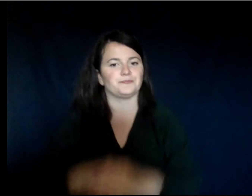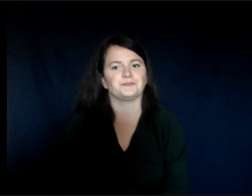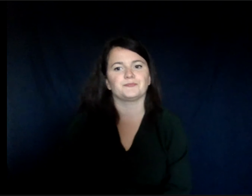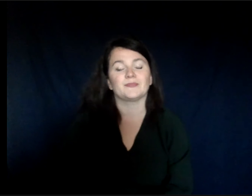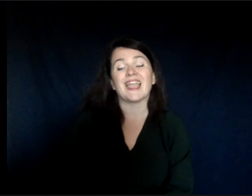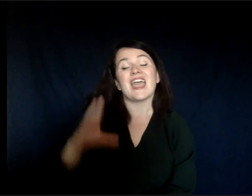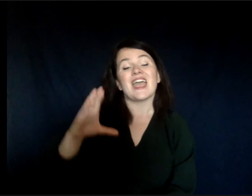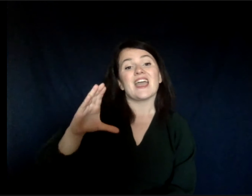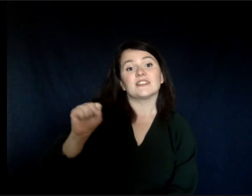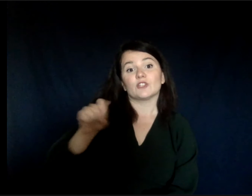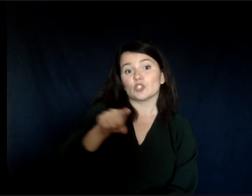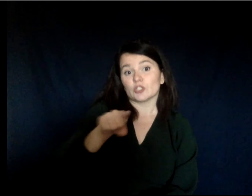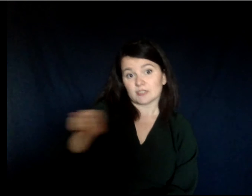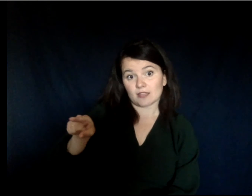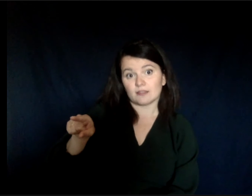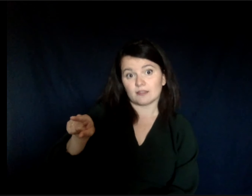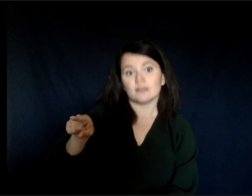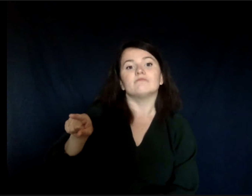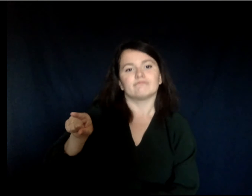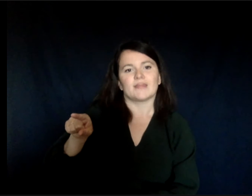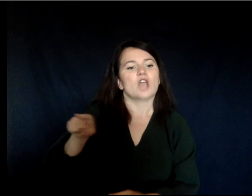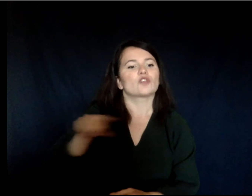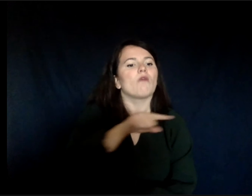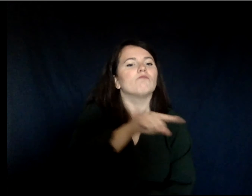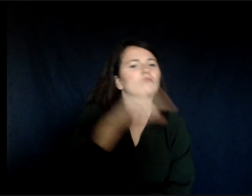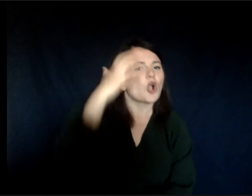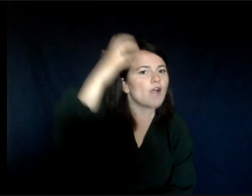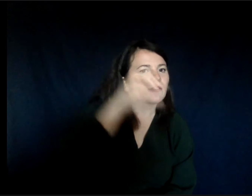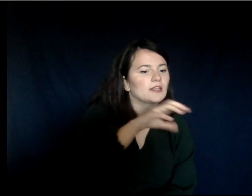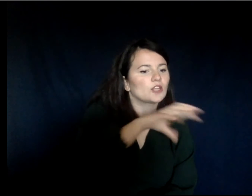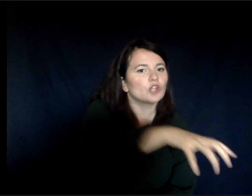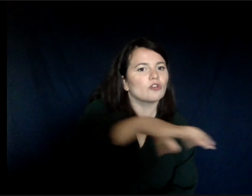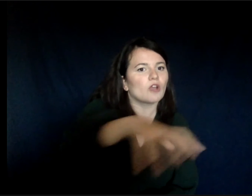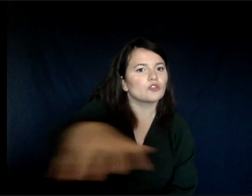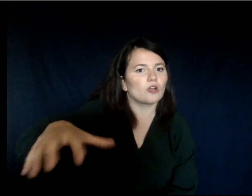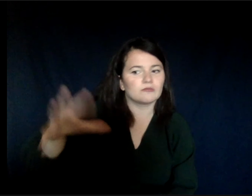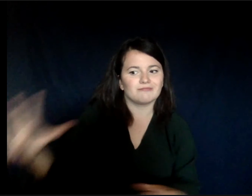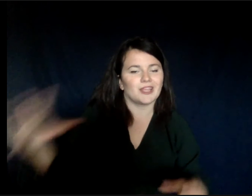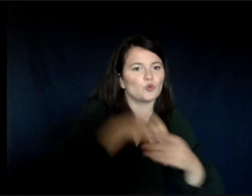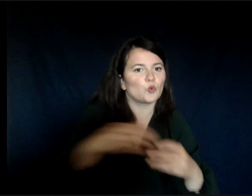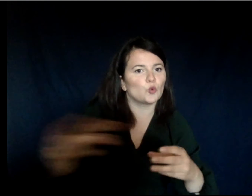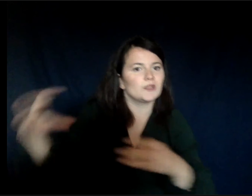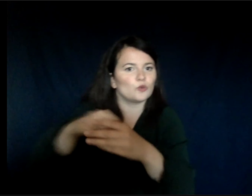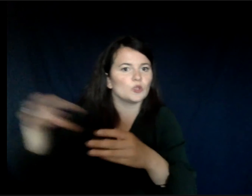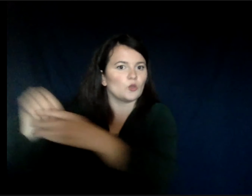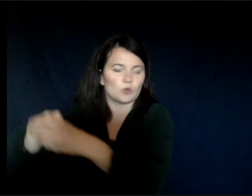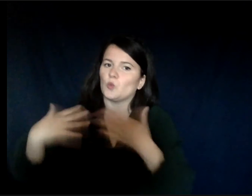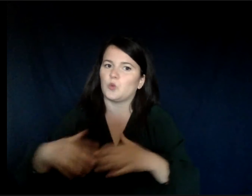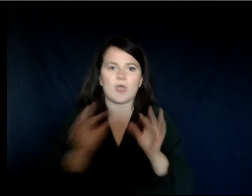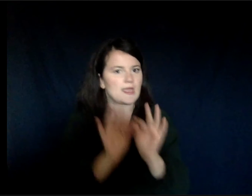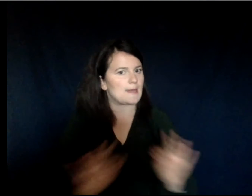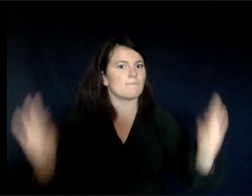at national level is important in the discussions with the managing authorities for the use of the EU funds.